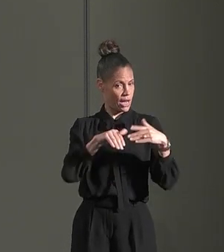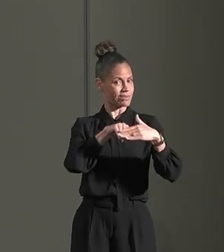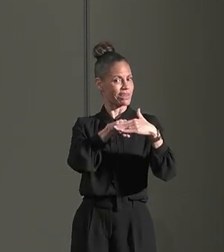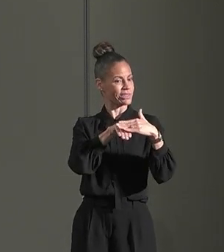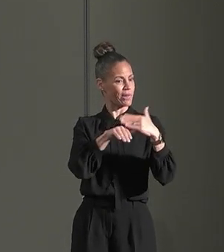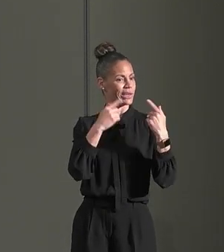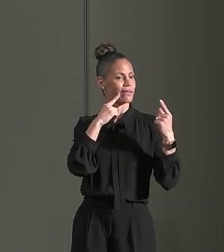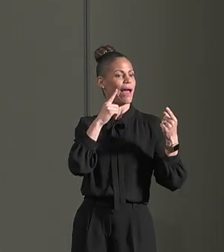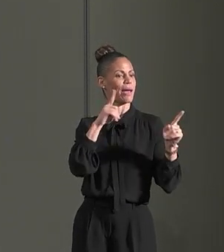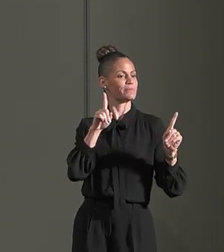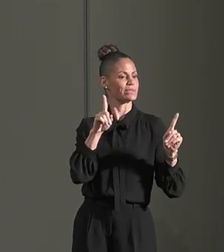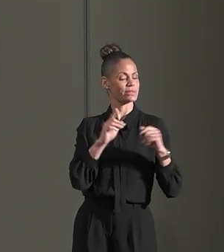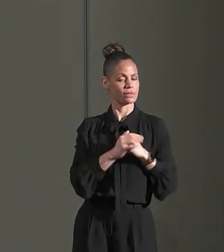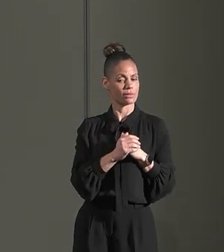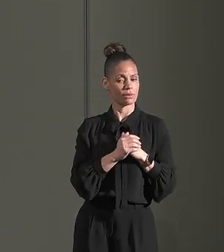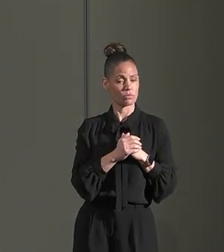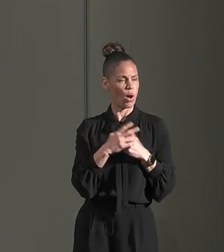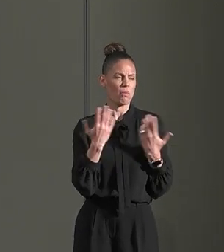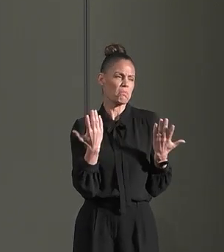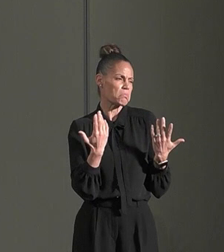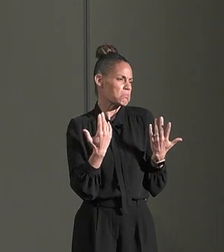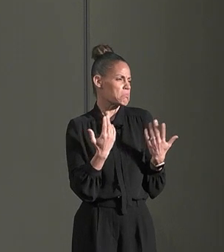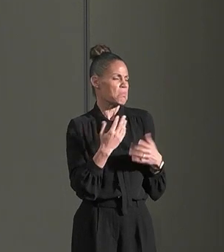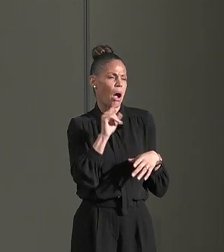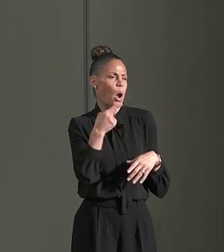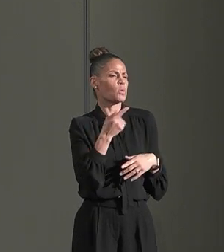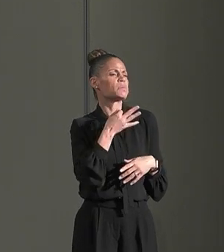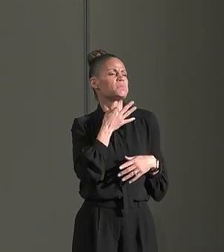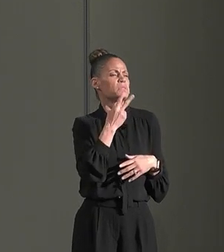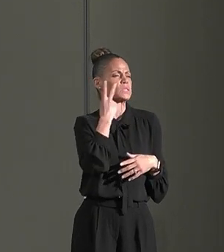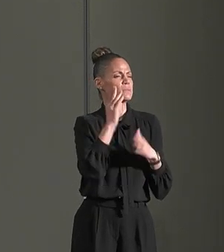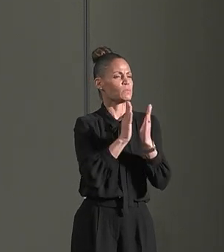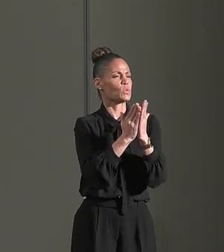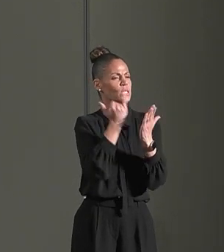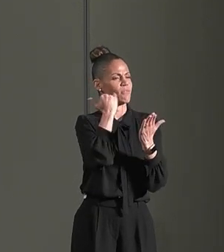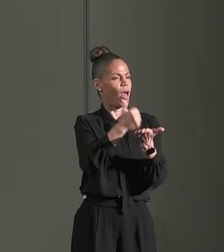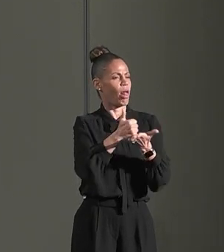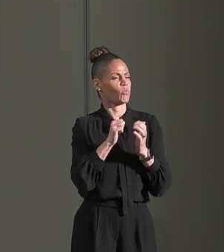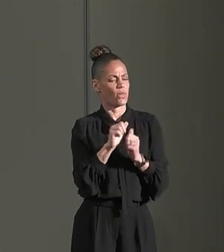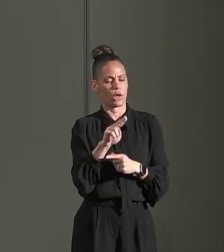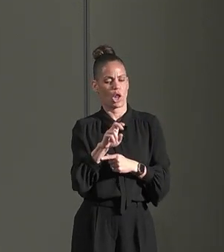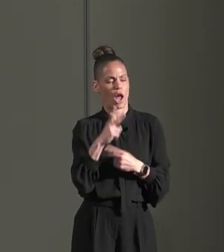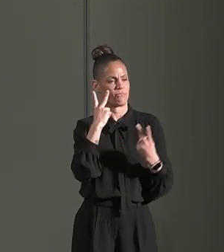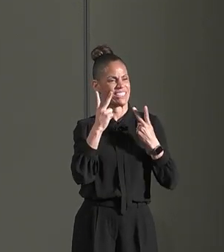claims. And I could say I want to see books that help me with non-visual reading or see